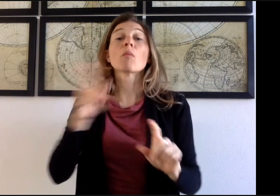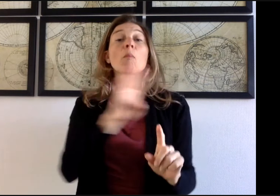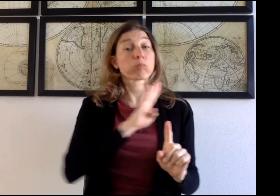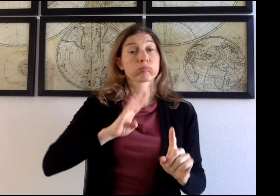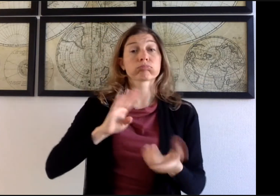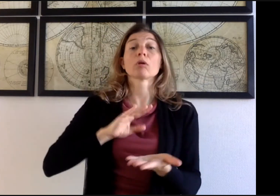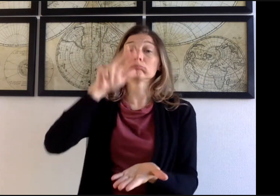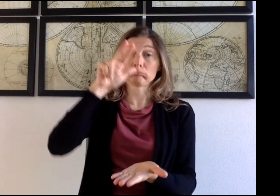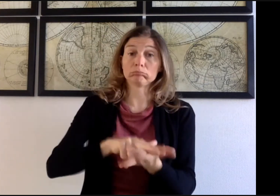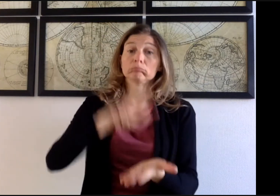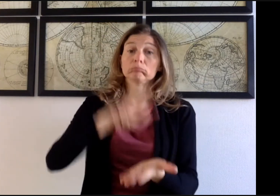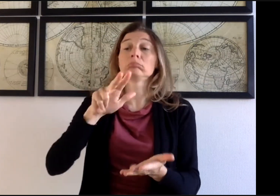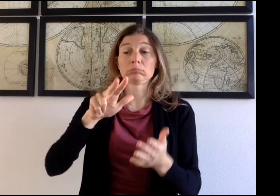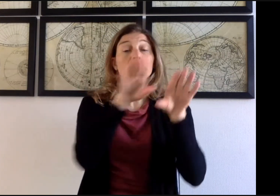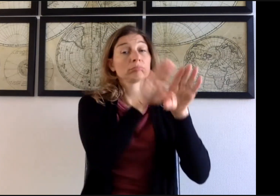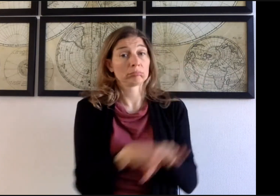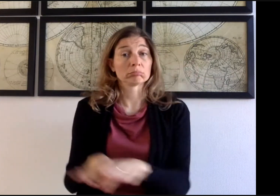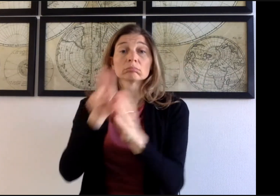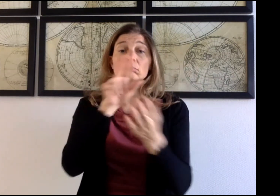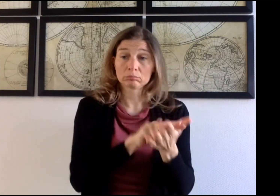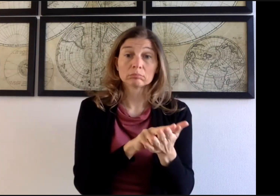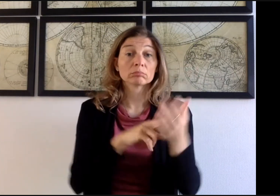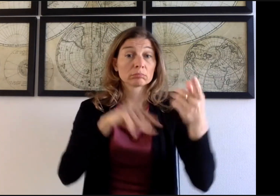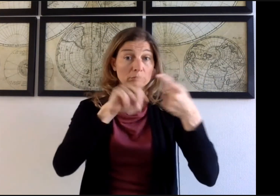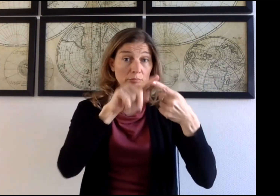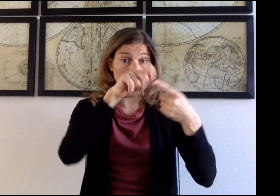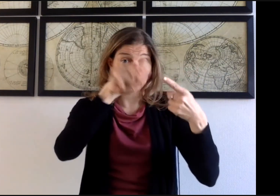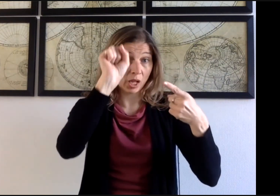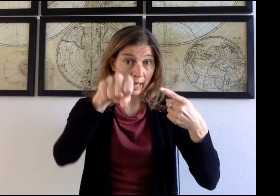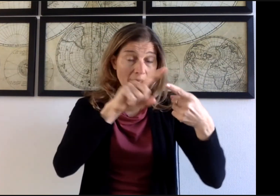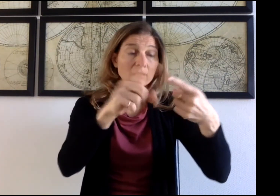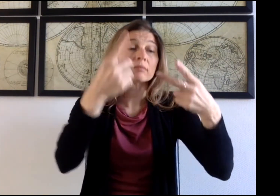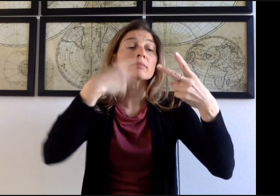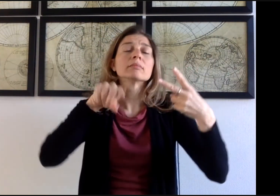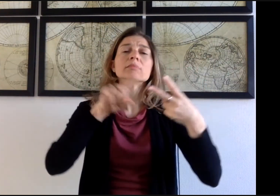We'll do some of the training and seminars online, you're invited.